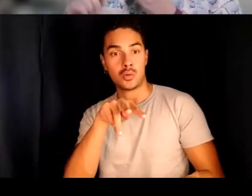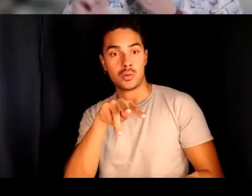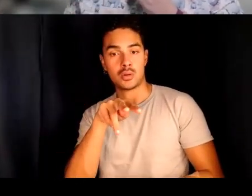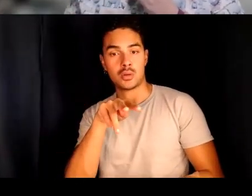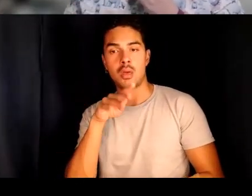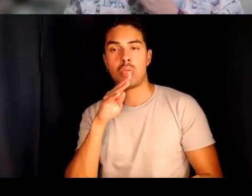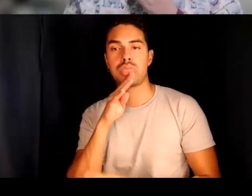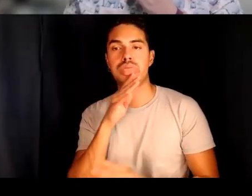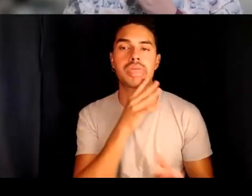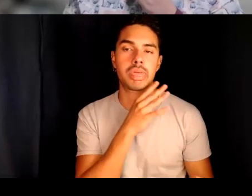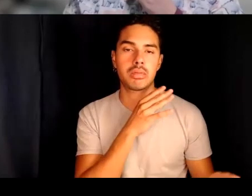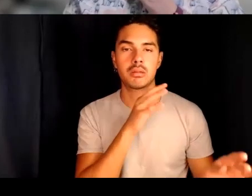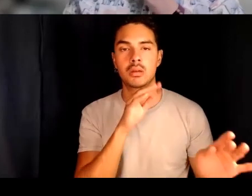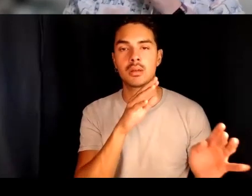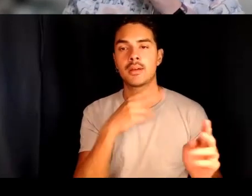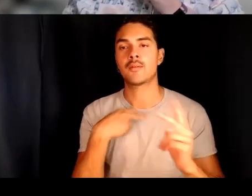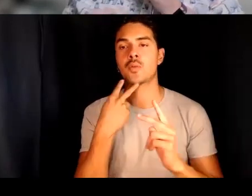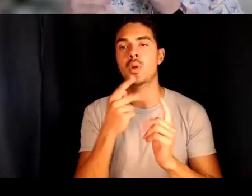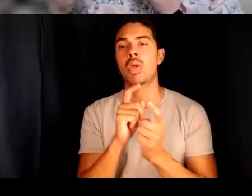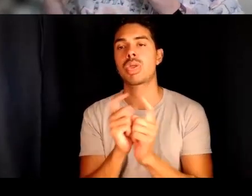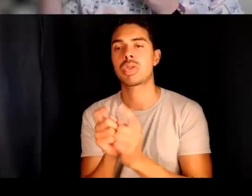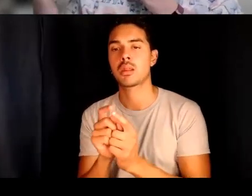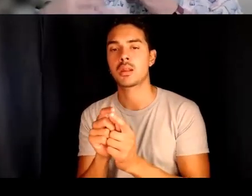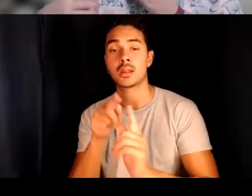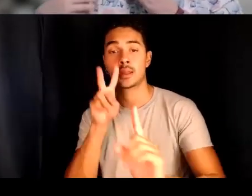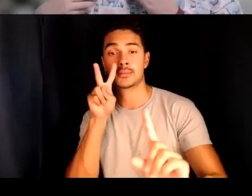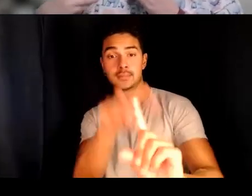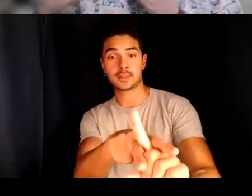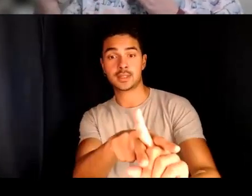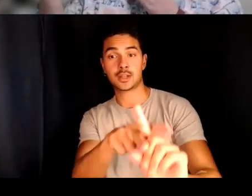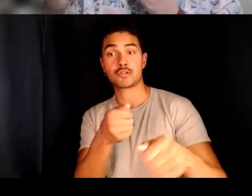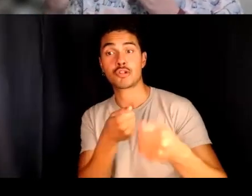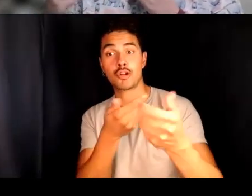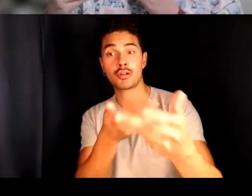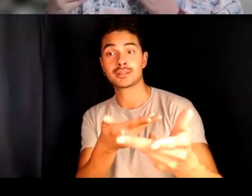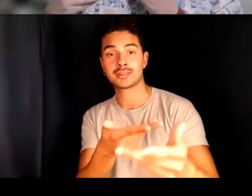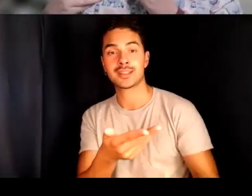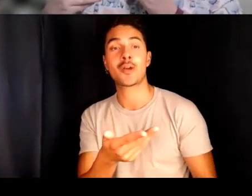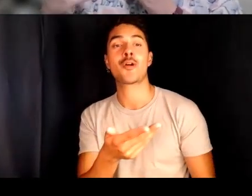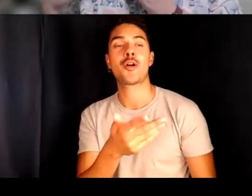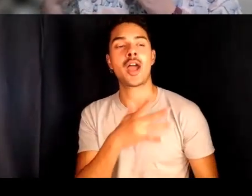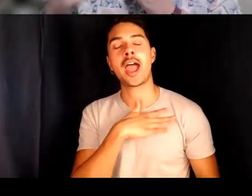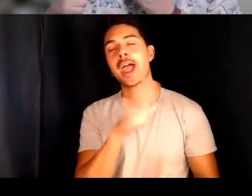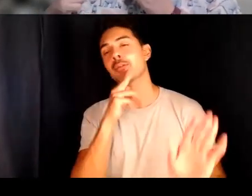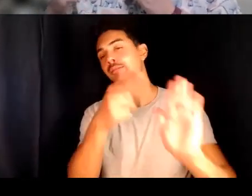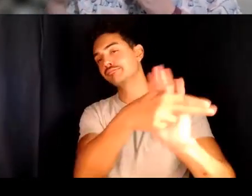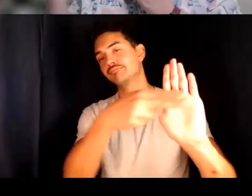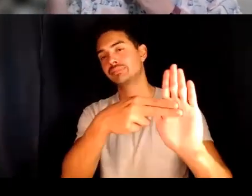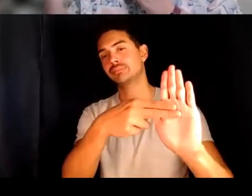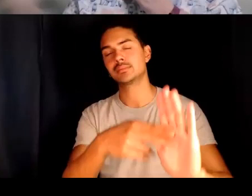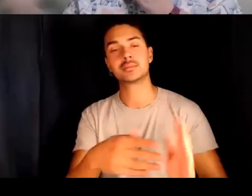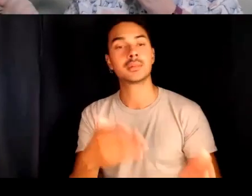in our work as advocates. Someone's speech or voice changes could be due to an injury,